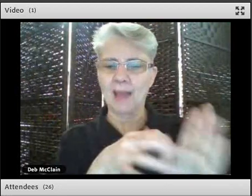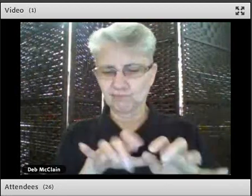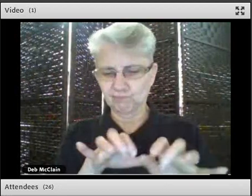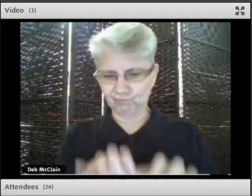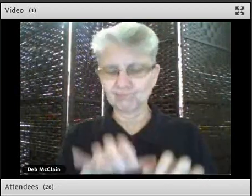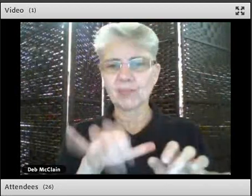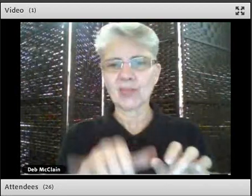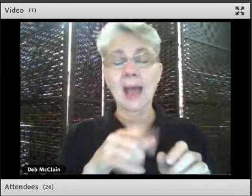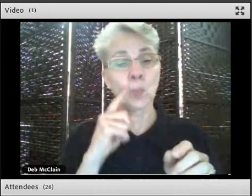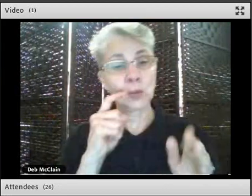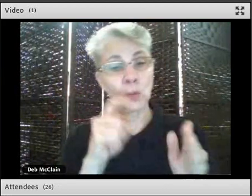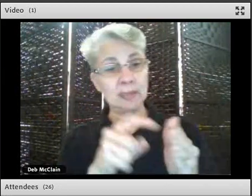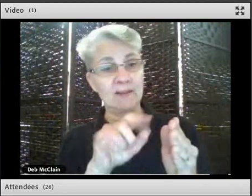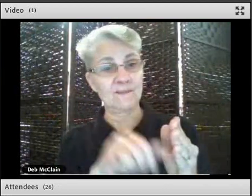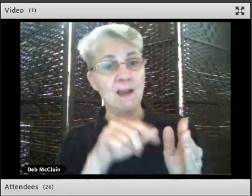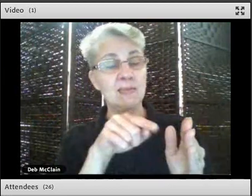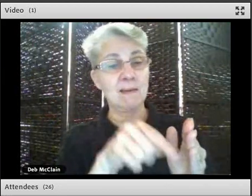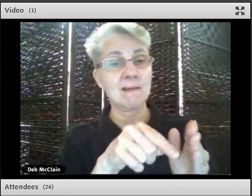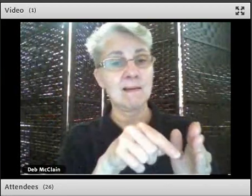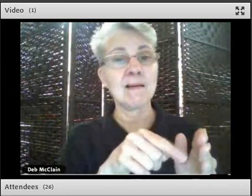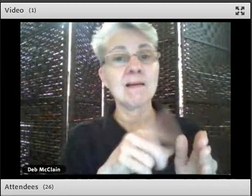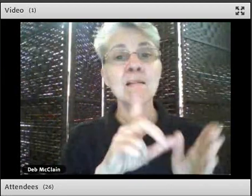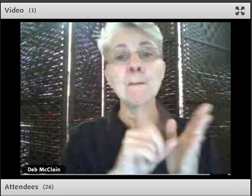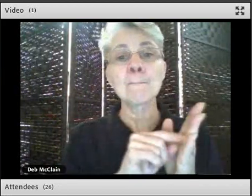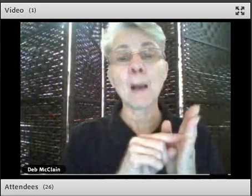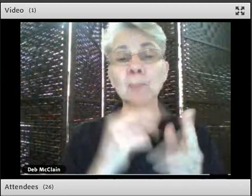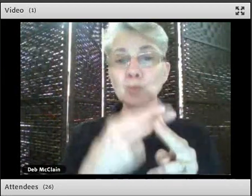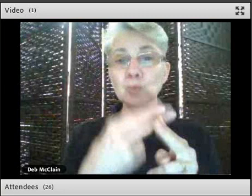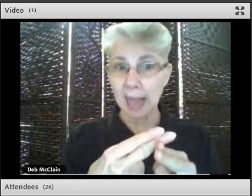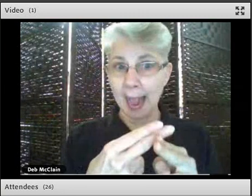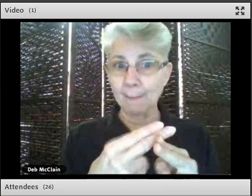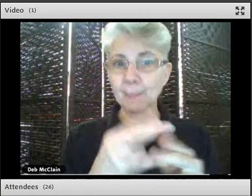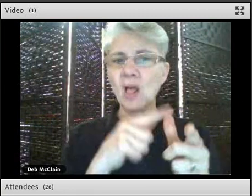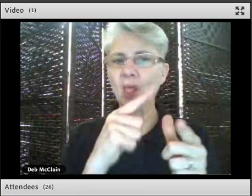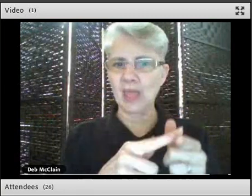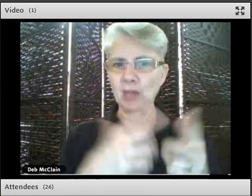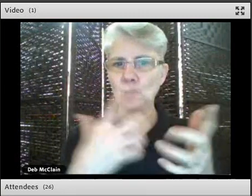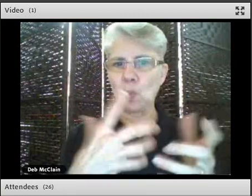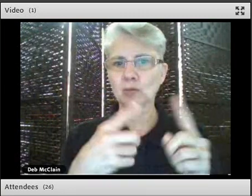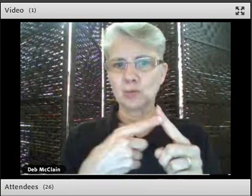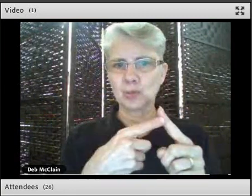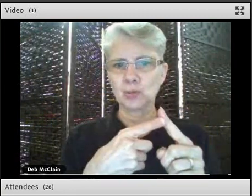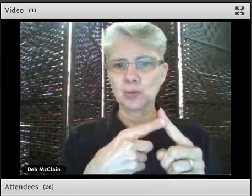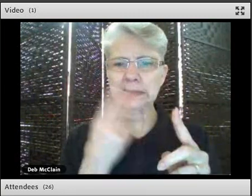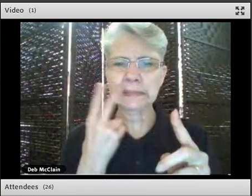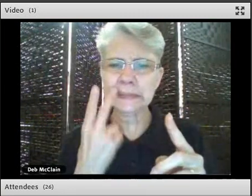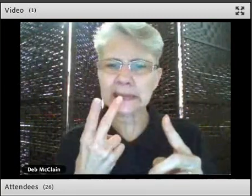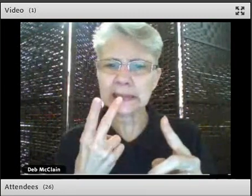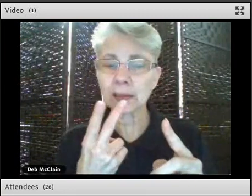then you want to look and see, is there a place of publication associated with that publisher name?